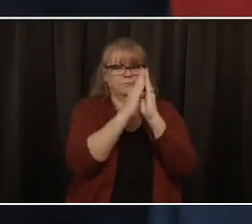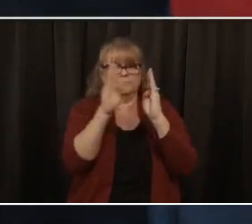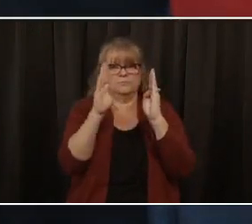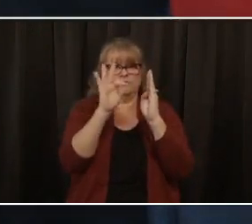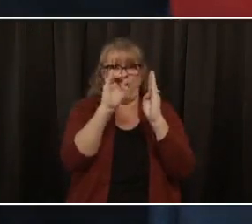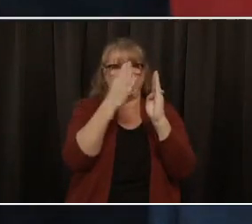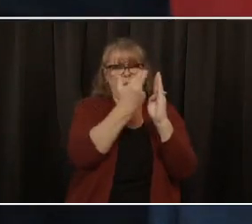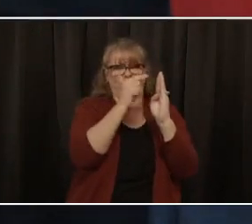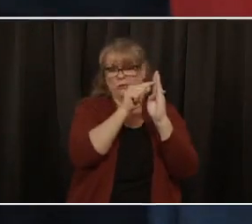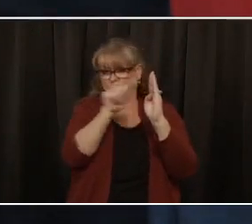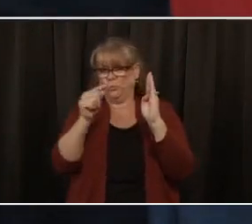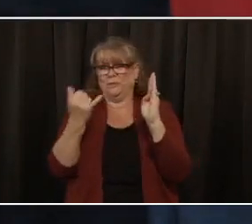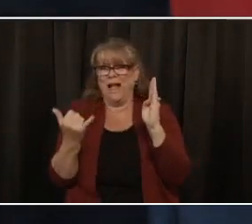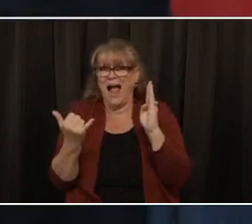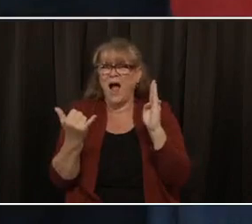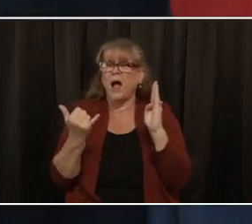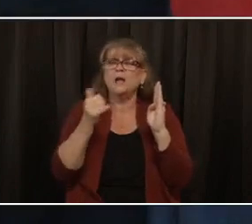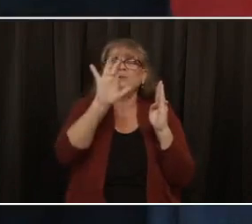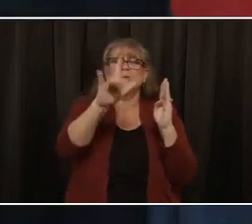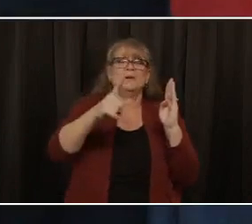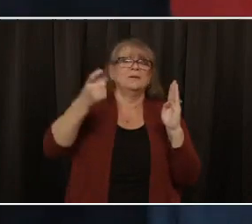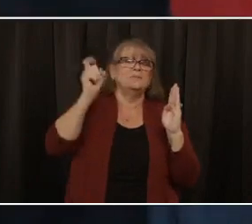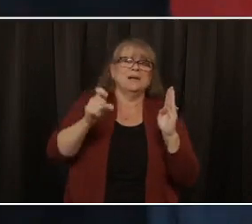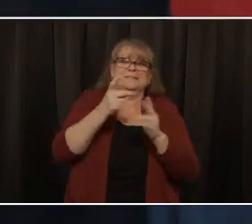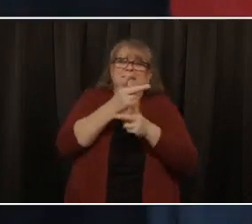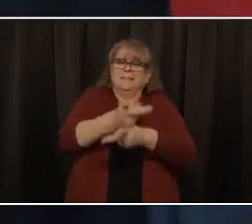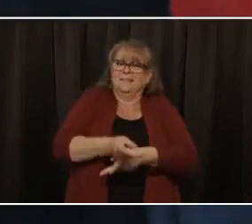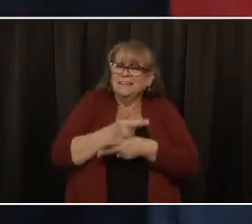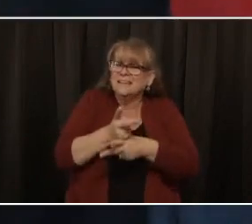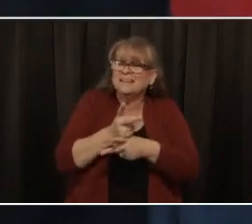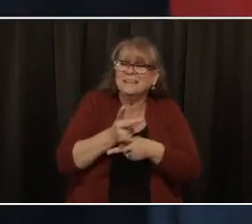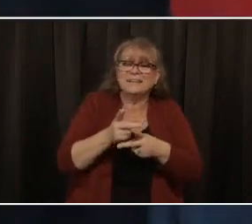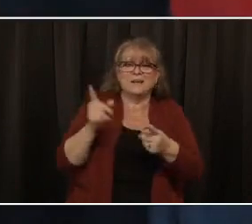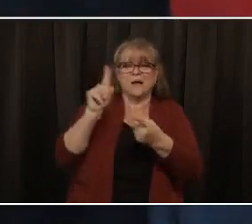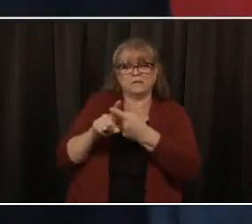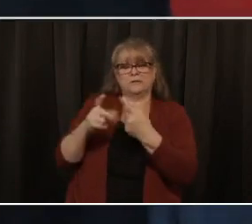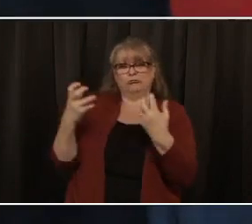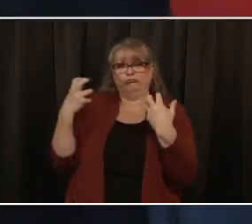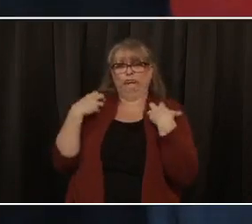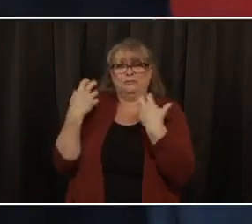finishing out this pandemic strong, which means over the next few weeks and months, especially